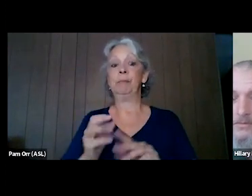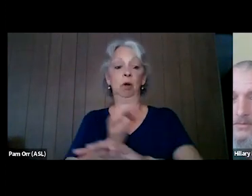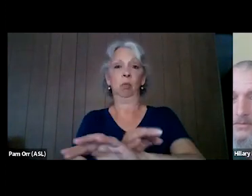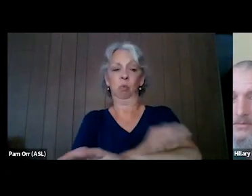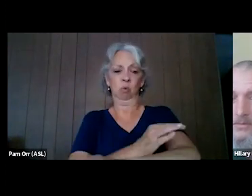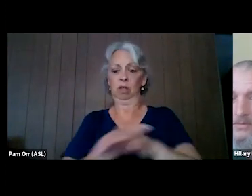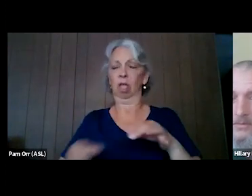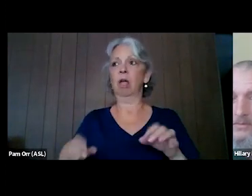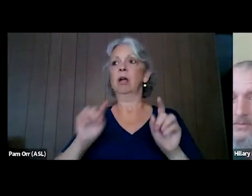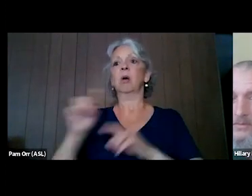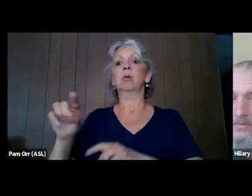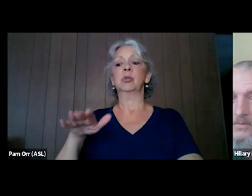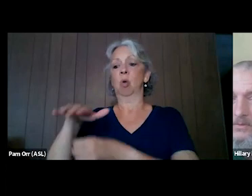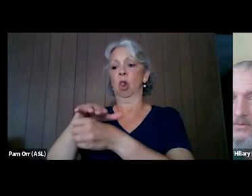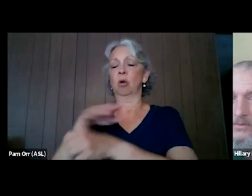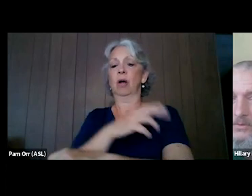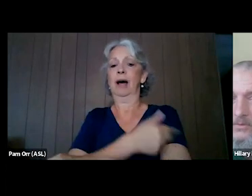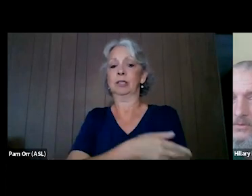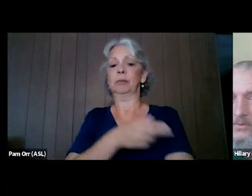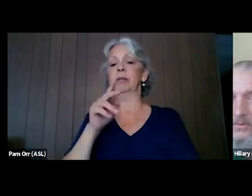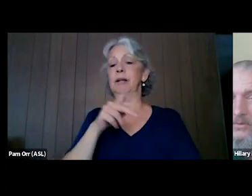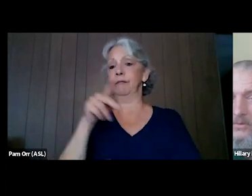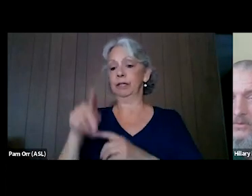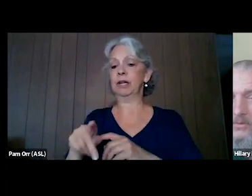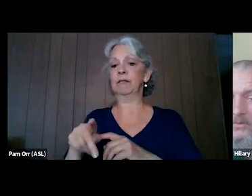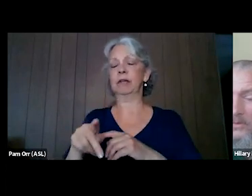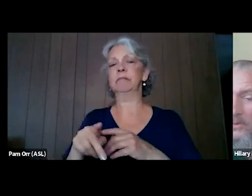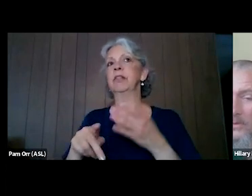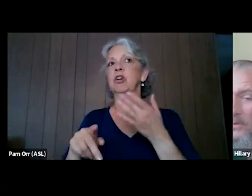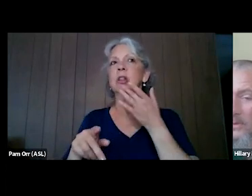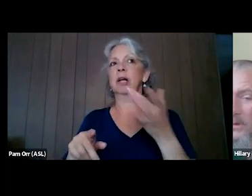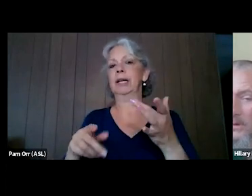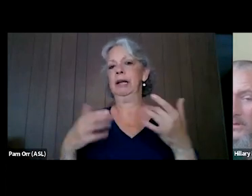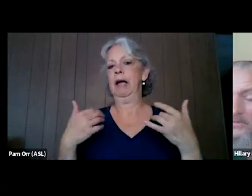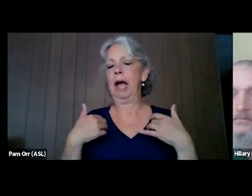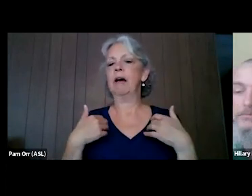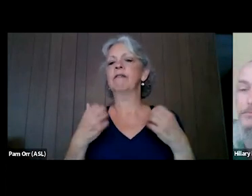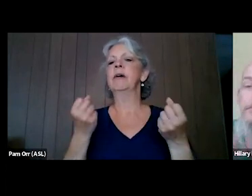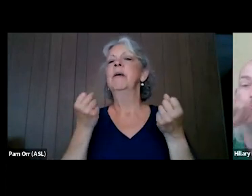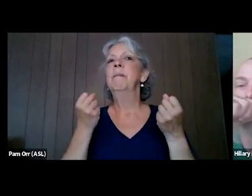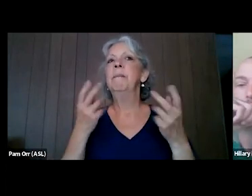go to local hospitals. Here in Philadelphia, we're pretty lucky. We have numerous numbers of medical institutions, right,